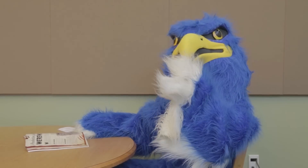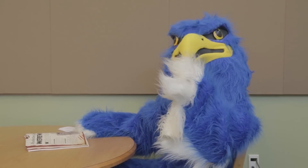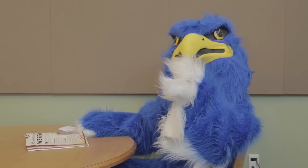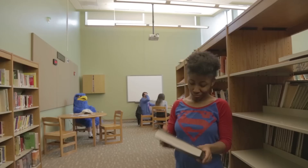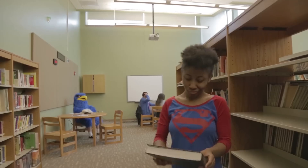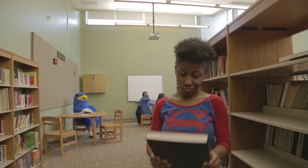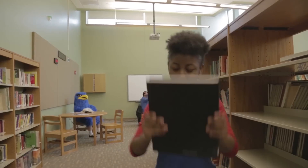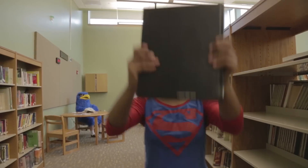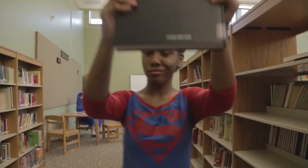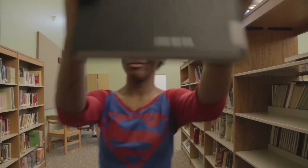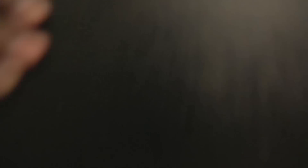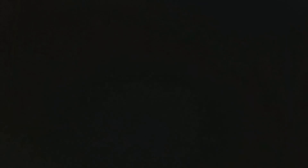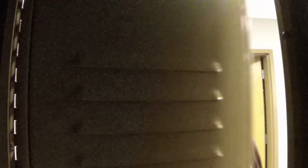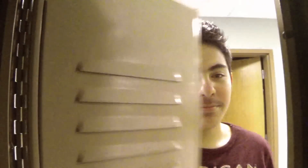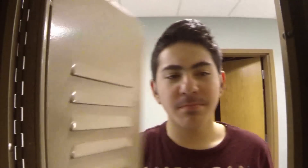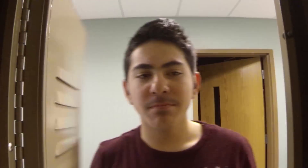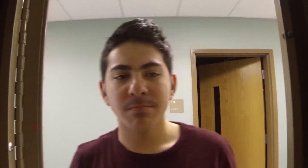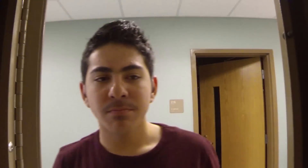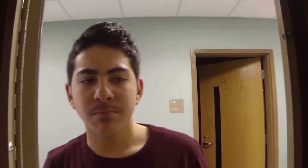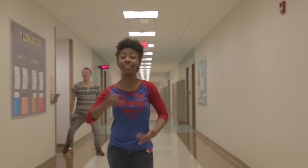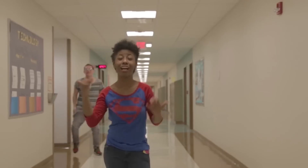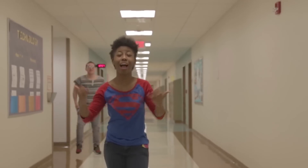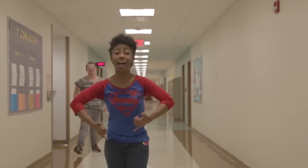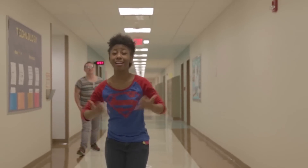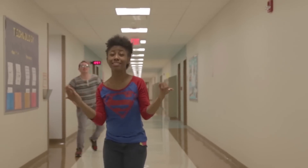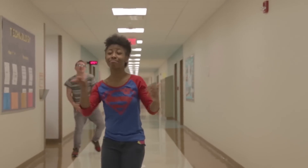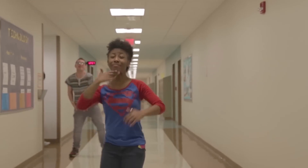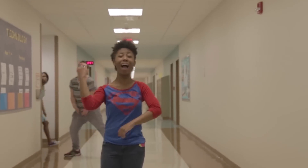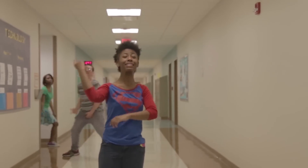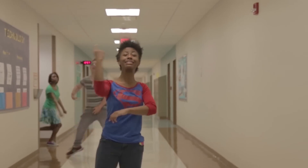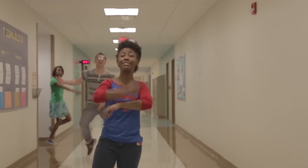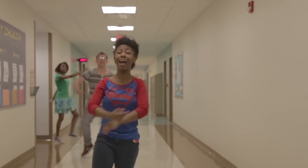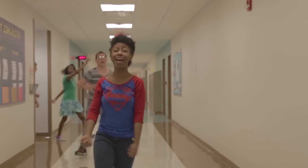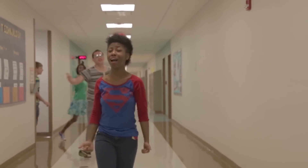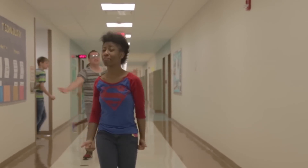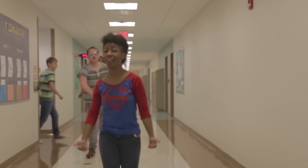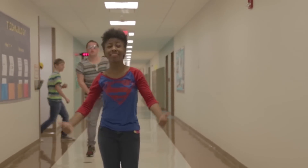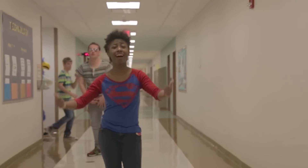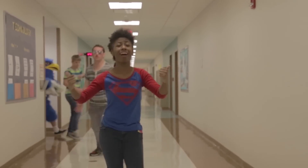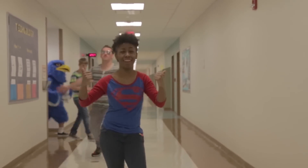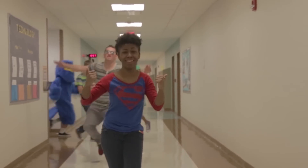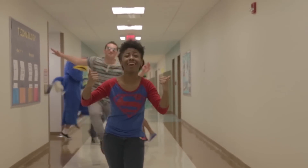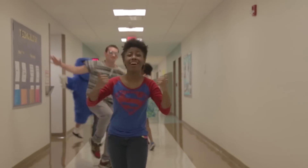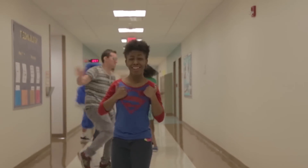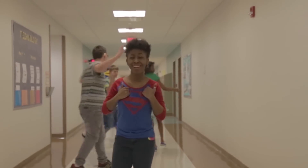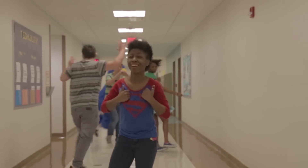Oo-o-o-o-oo This is gonna be the best day of my life